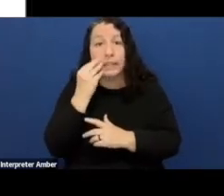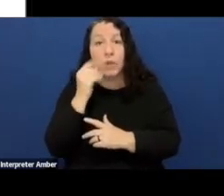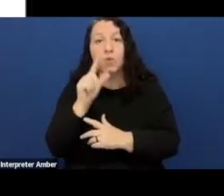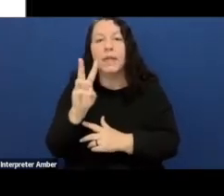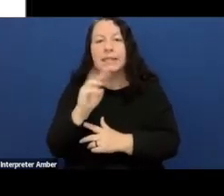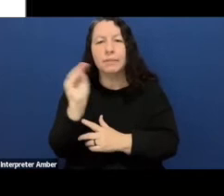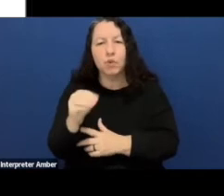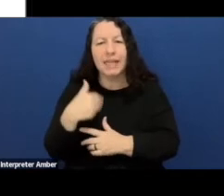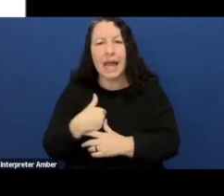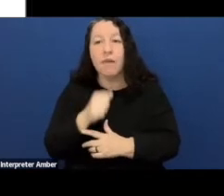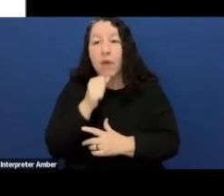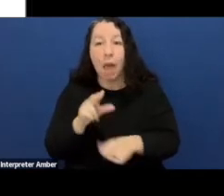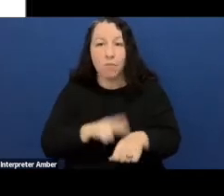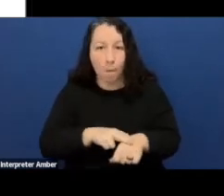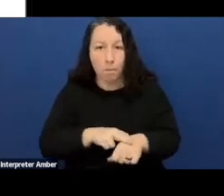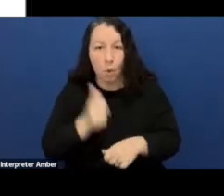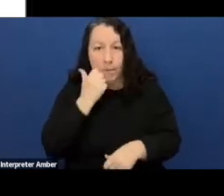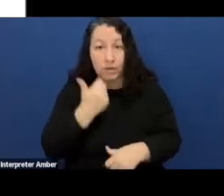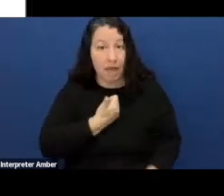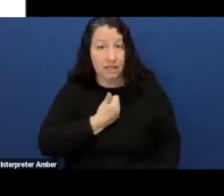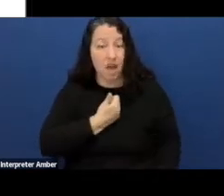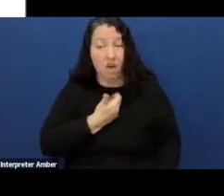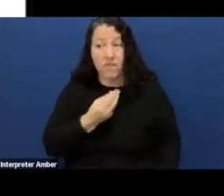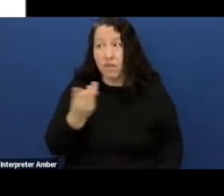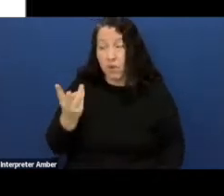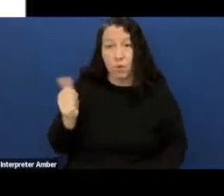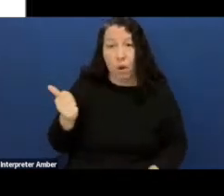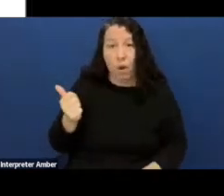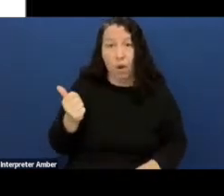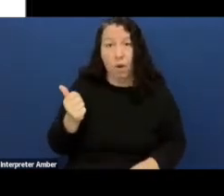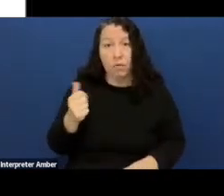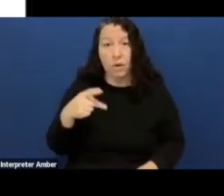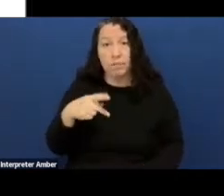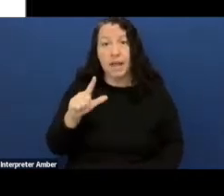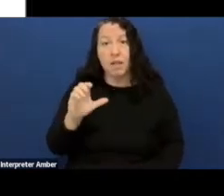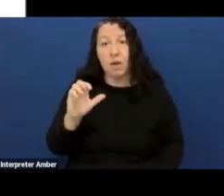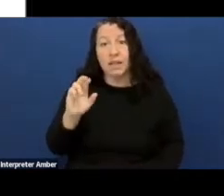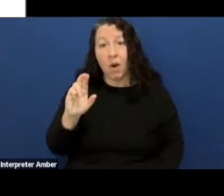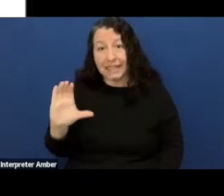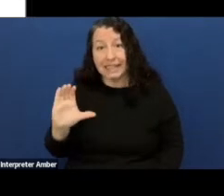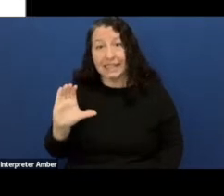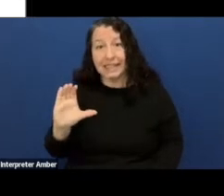COVID folks who are menstruating, we found that 26% have abnormal periods, myself and